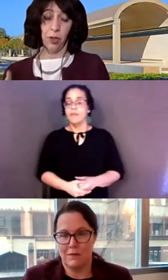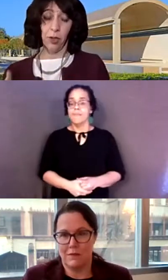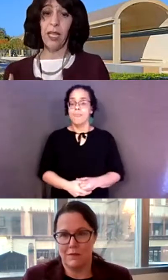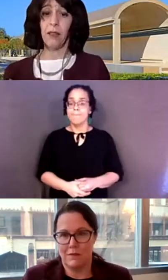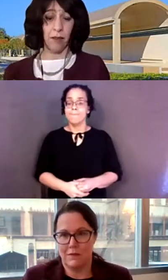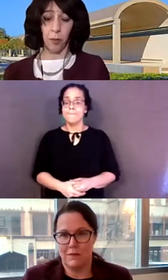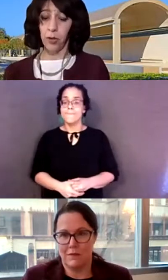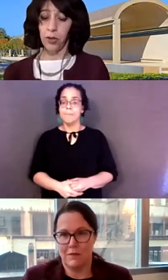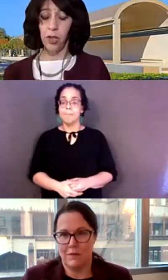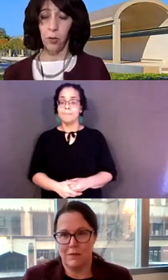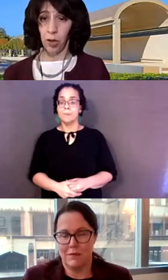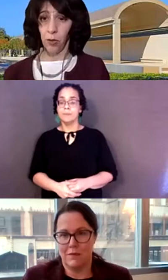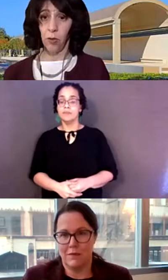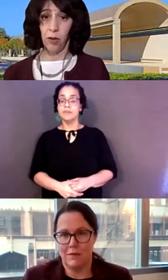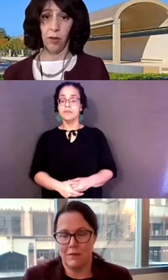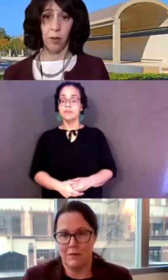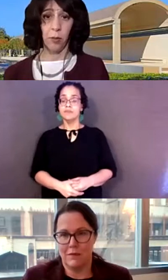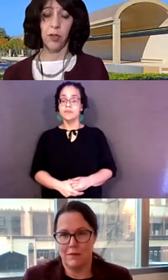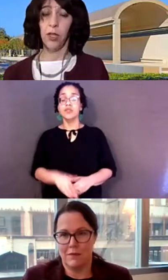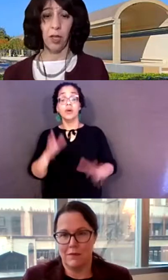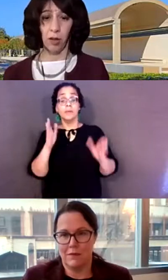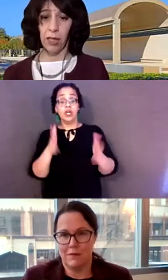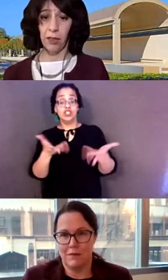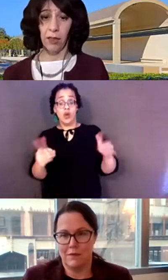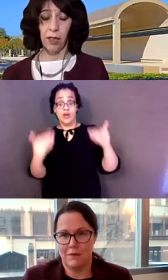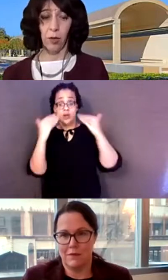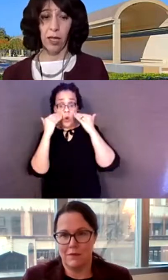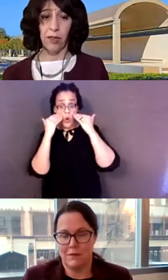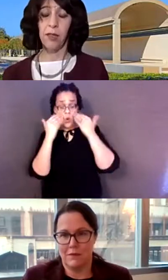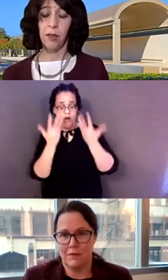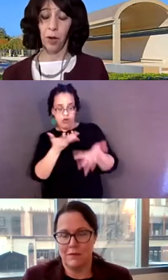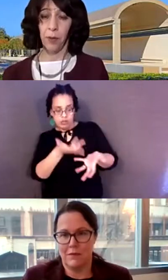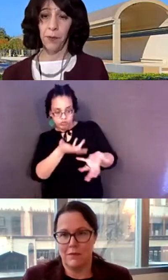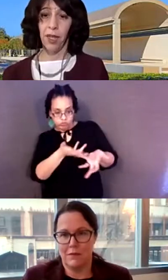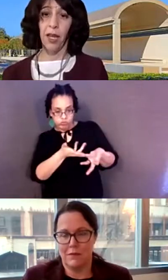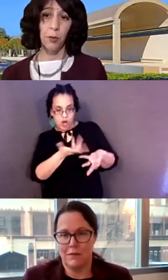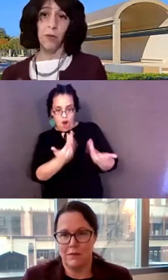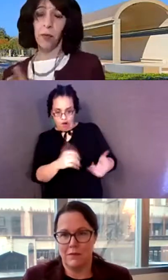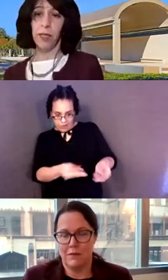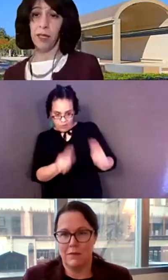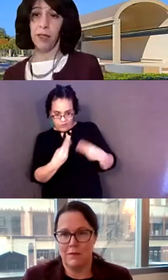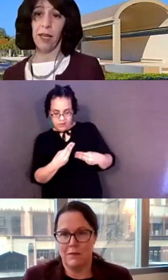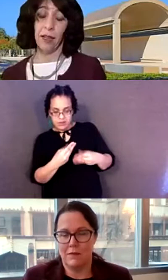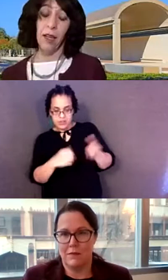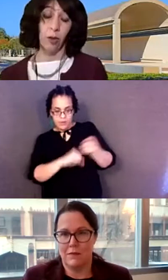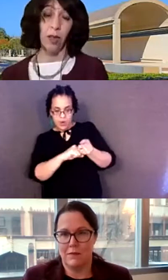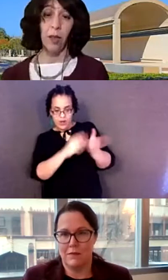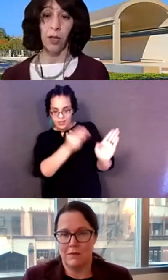you're taking the person you know, the person you can already, you know, get assistance from and you're moving them